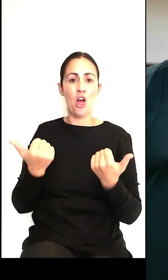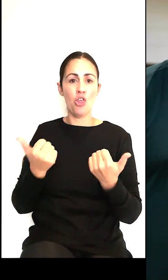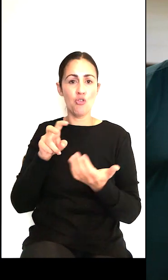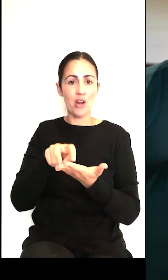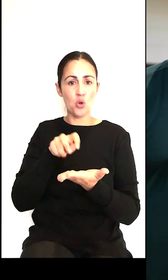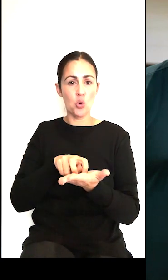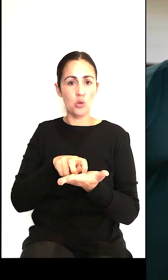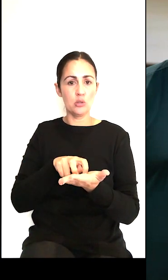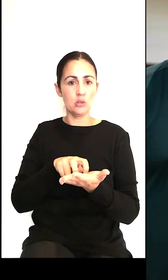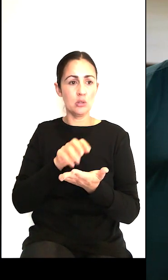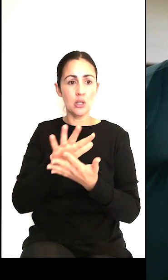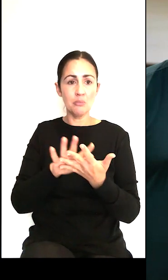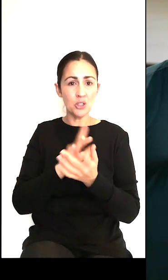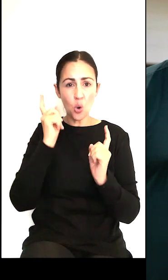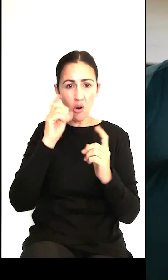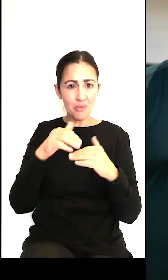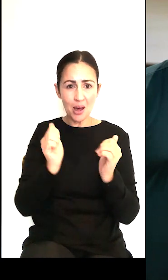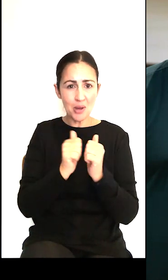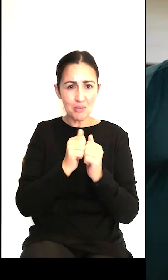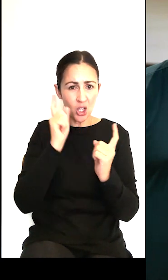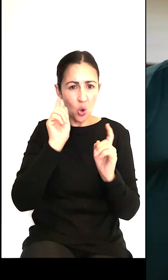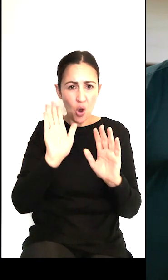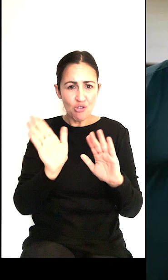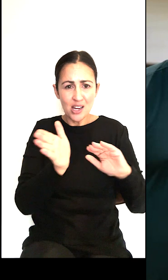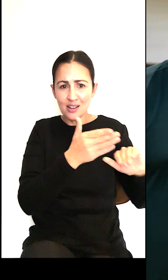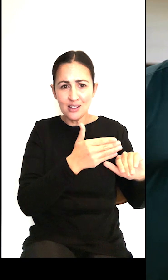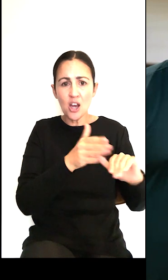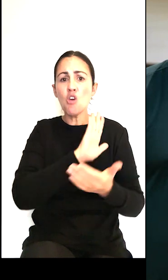they can actually log into that person's My Health Record and view and check to